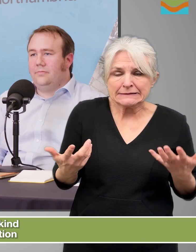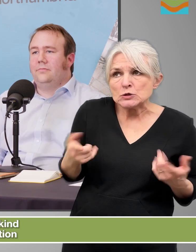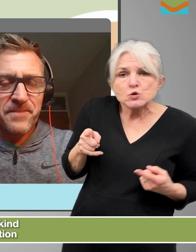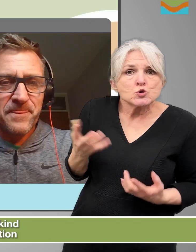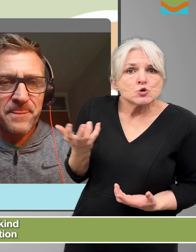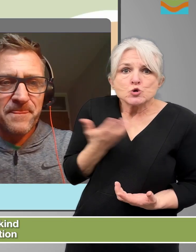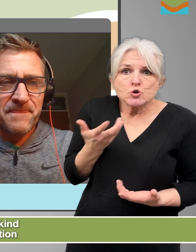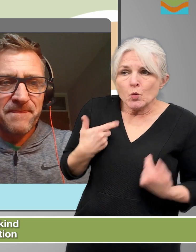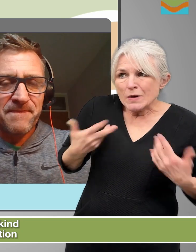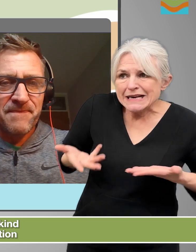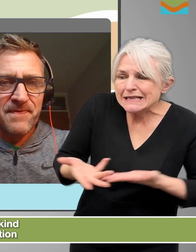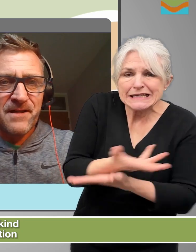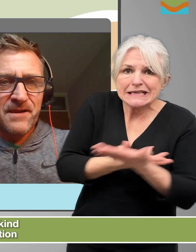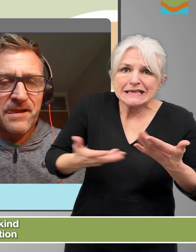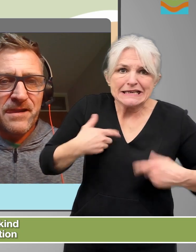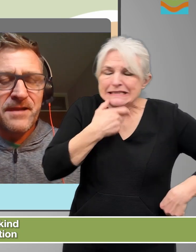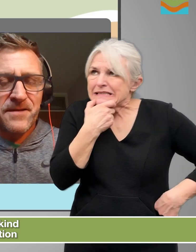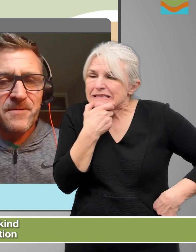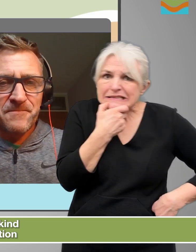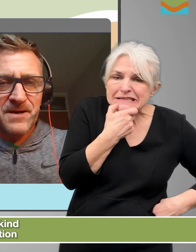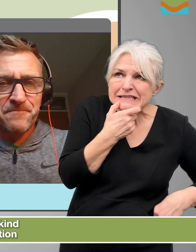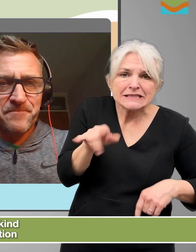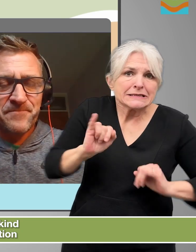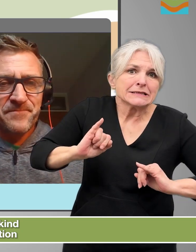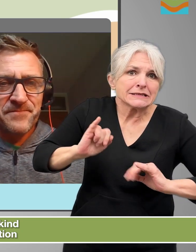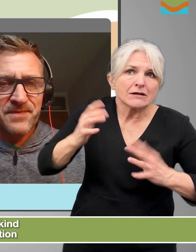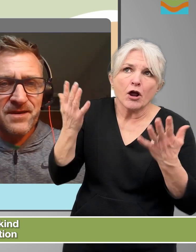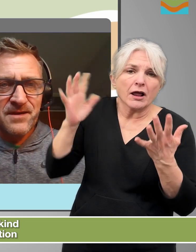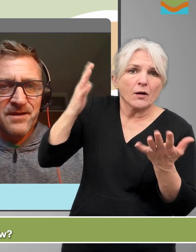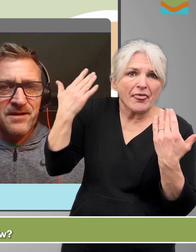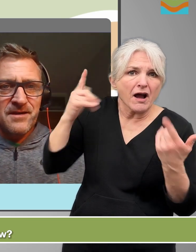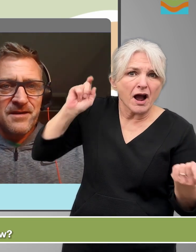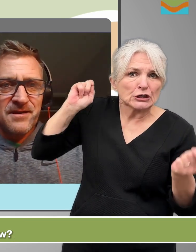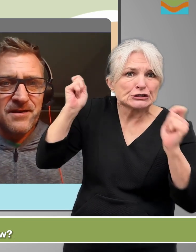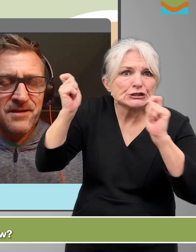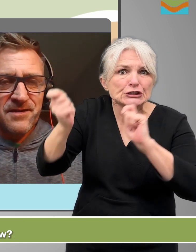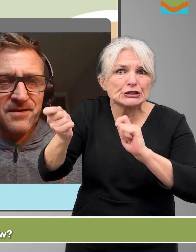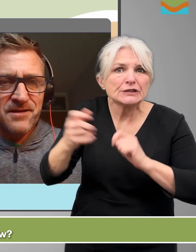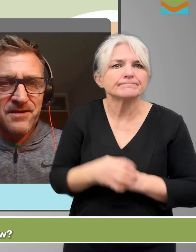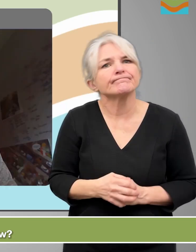how is a bigger part of the kind of environmental conversation that we're having right now?